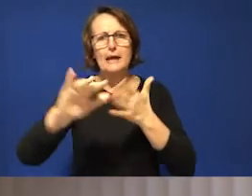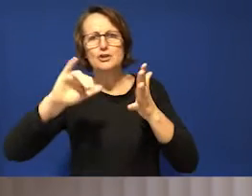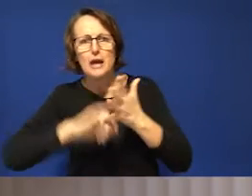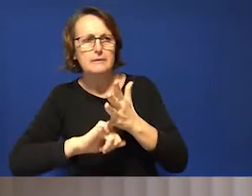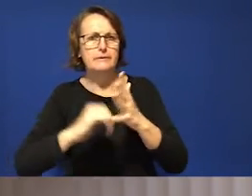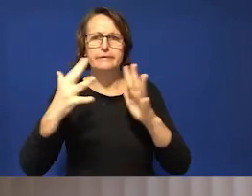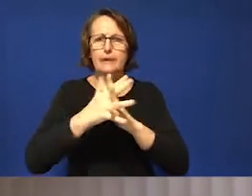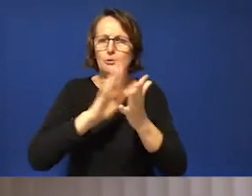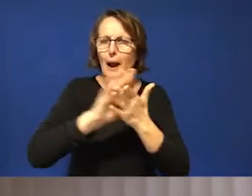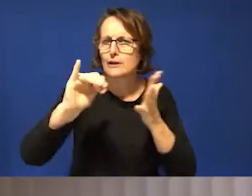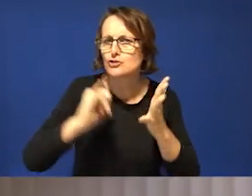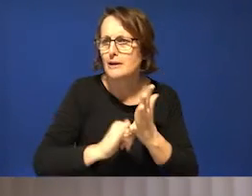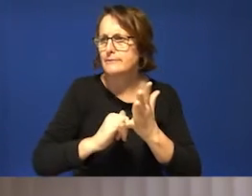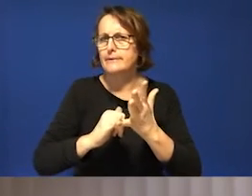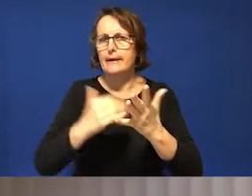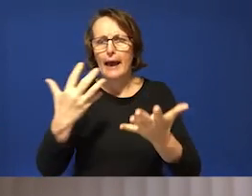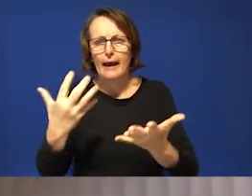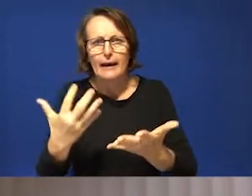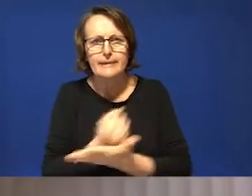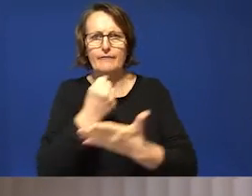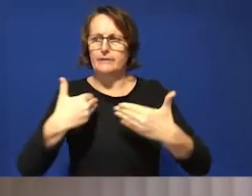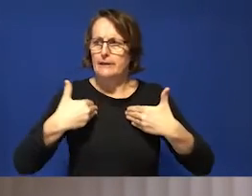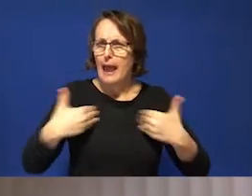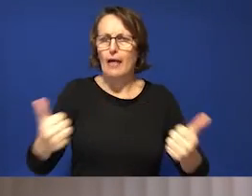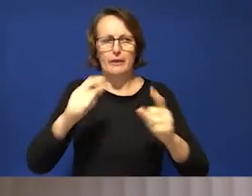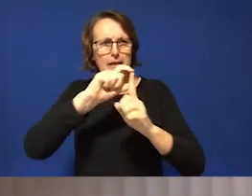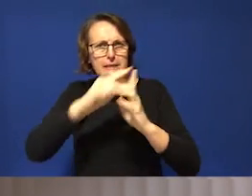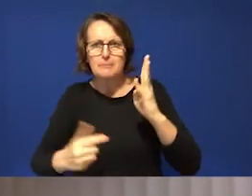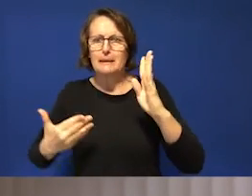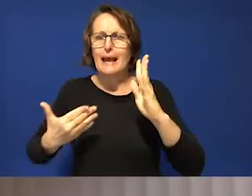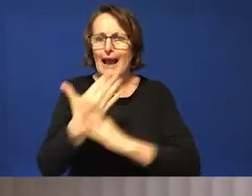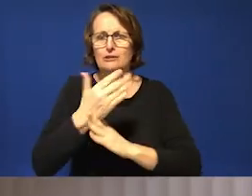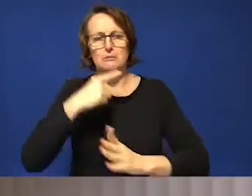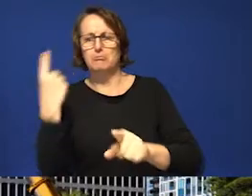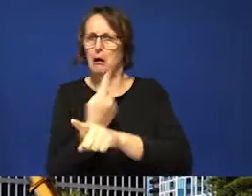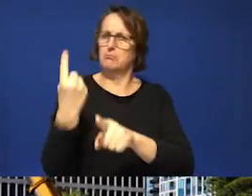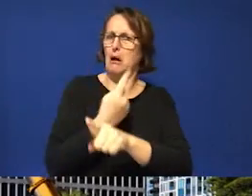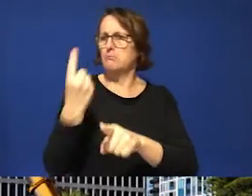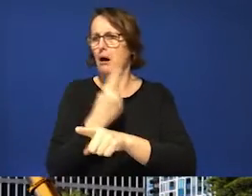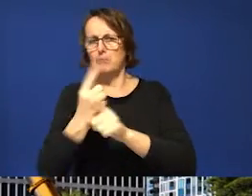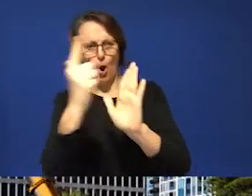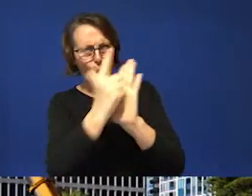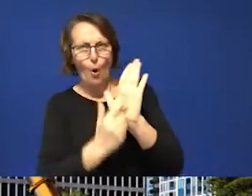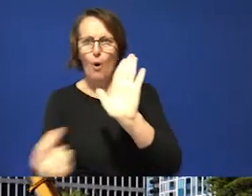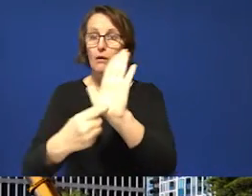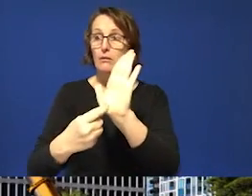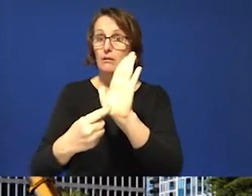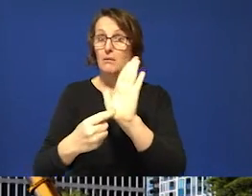disability access, compliance with building codes and things like that, and make laws about it